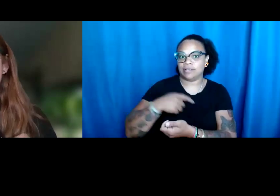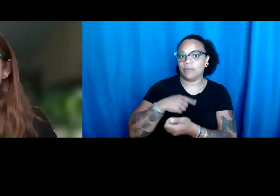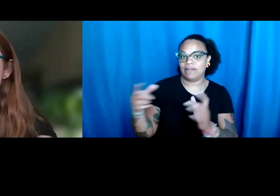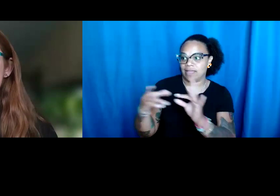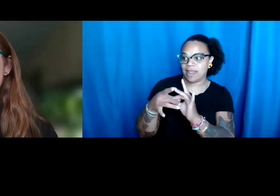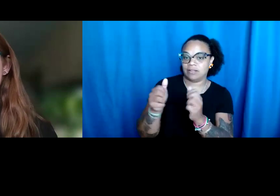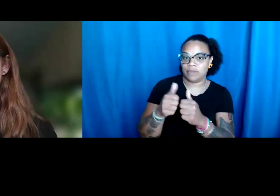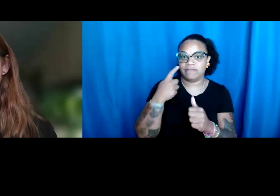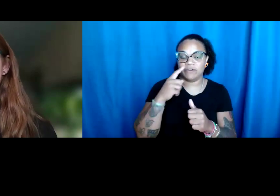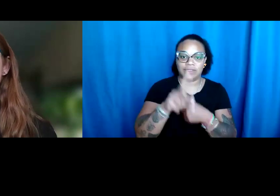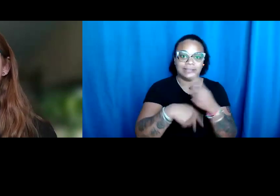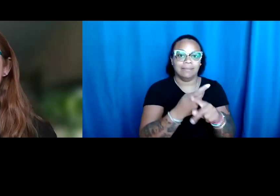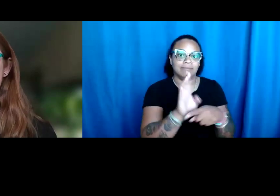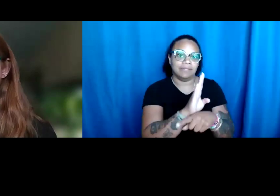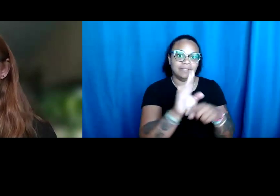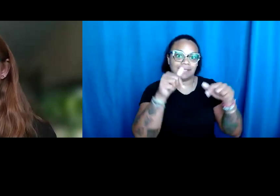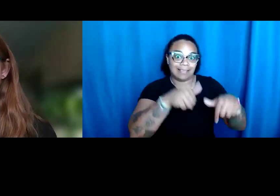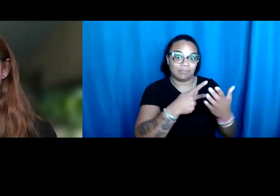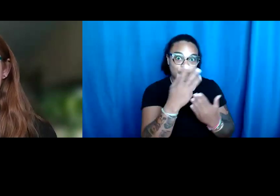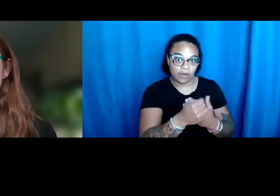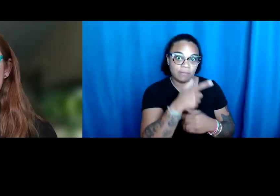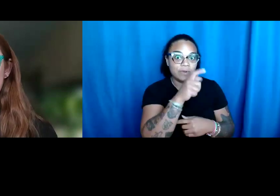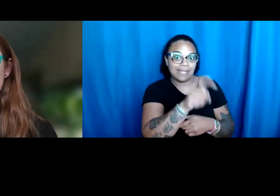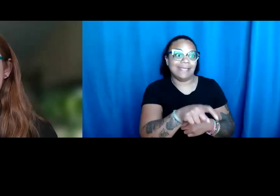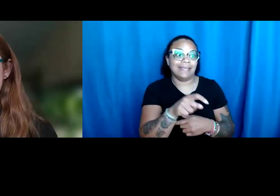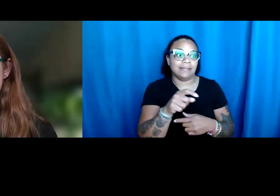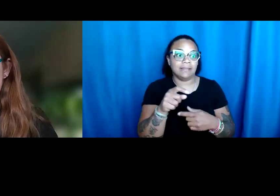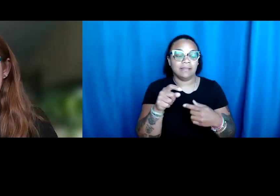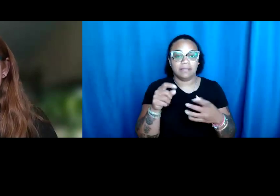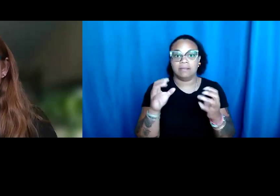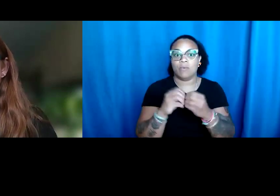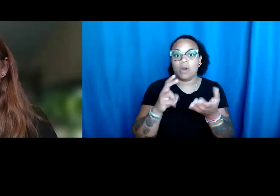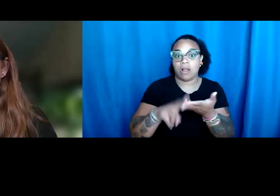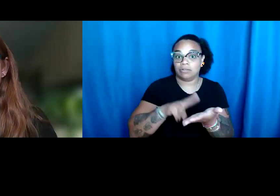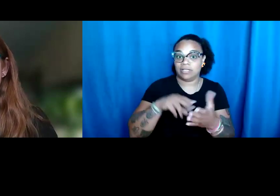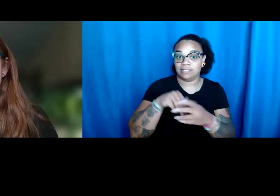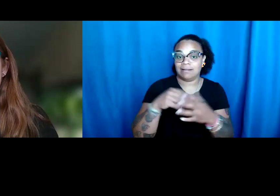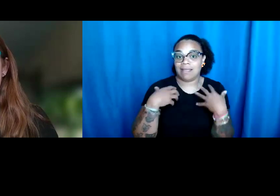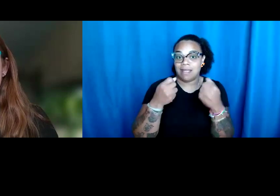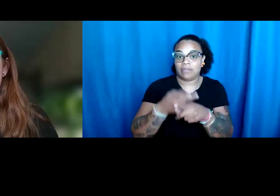that are coming through this program and who are seeking further contracts in the health care sector.